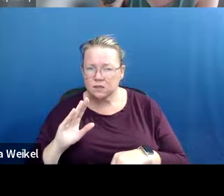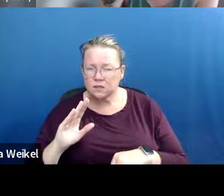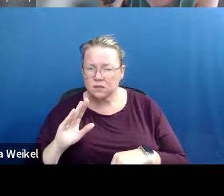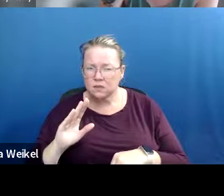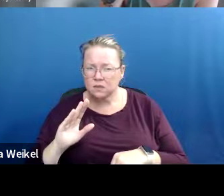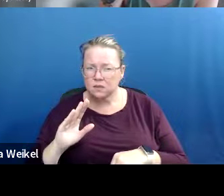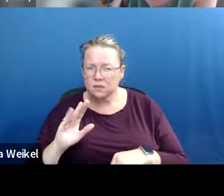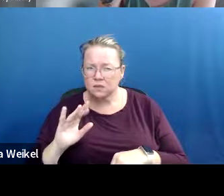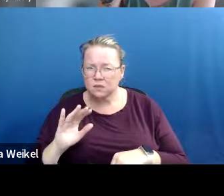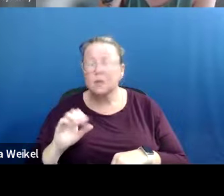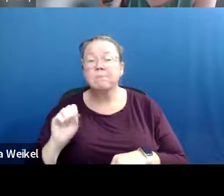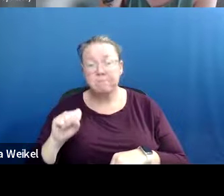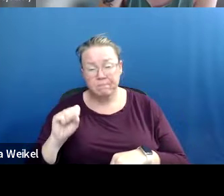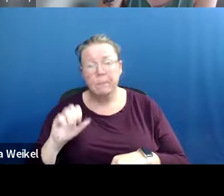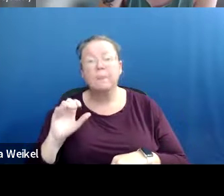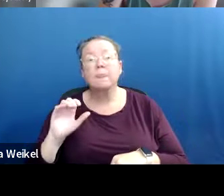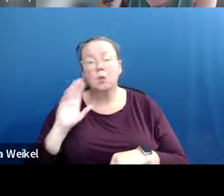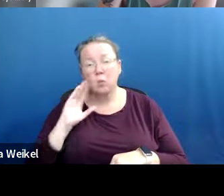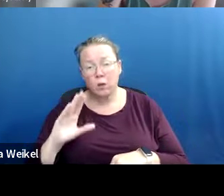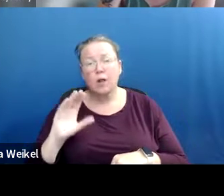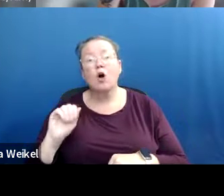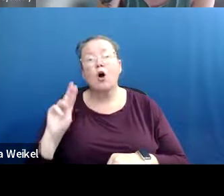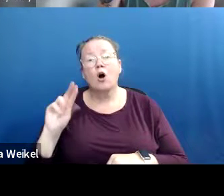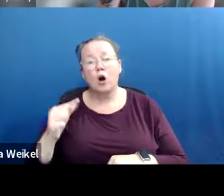Harm (He/Him): Yeah. So it's gonna be August 6th